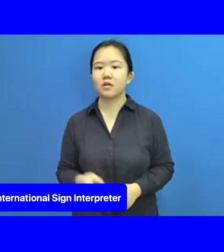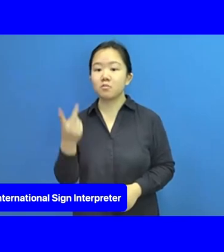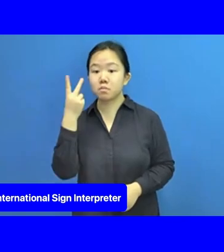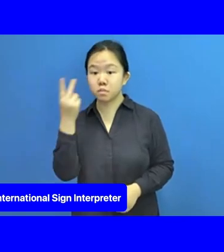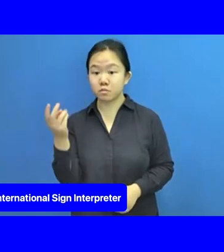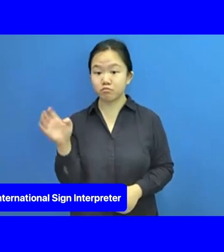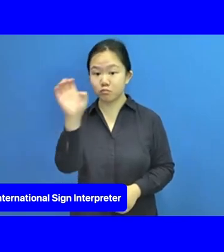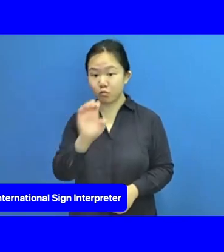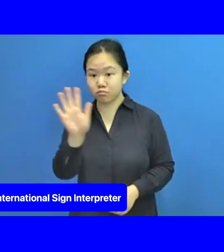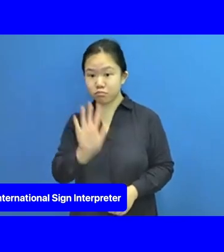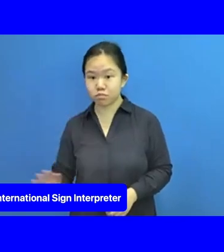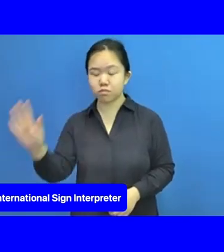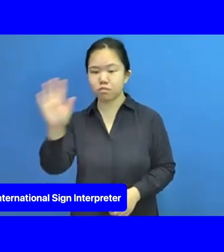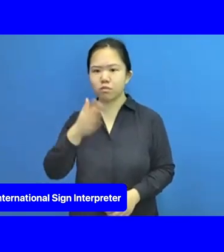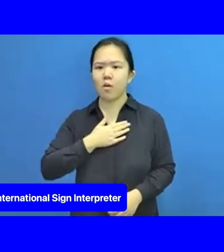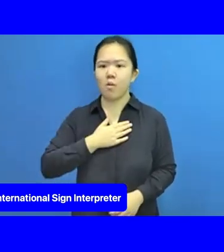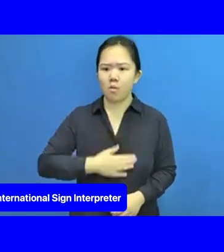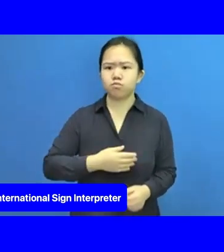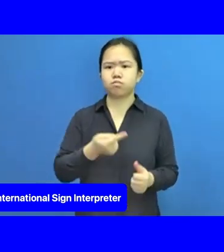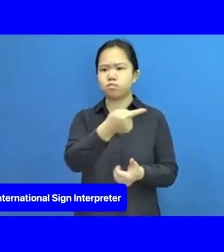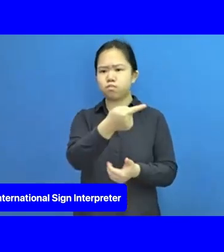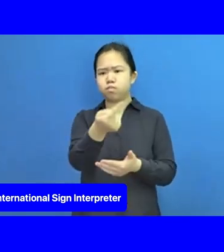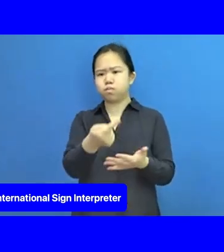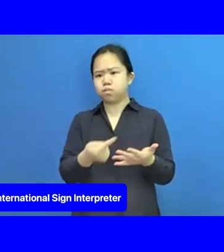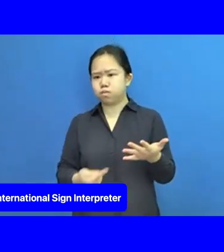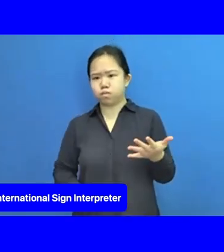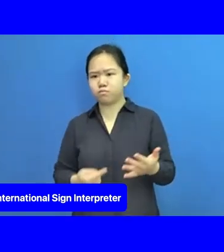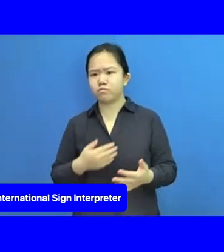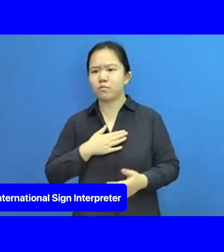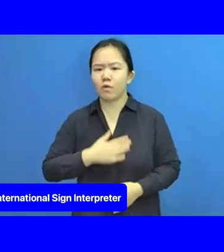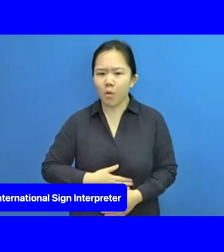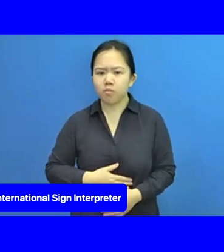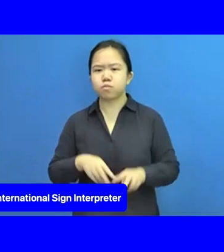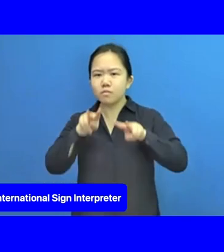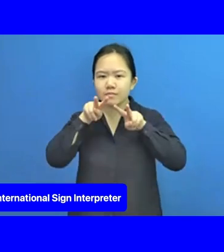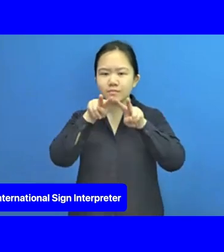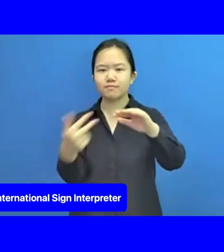will provide a much needed space for setting up experiments, for trying out new approaches with regards